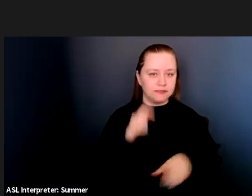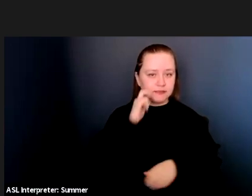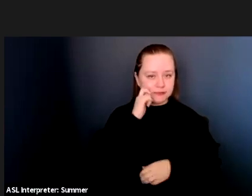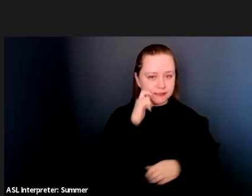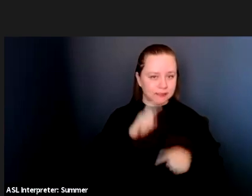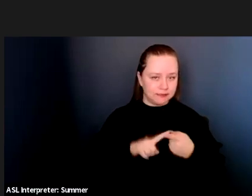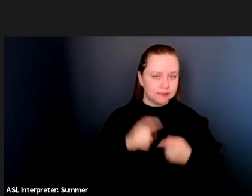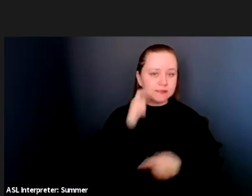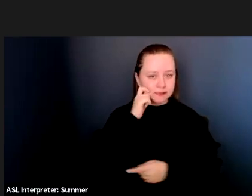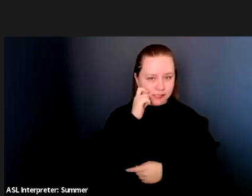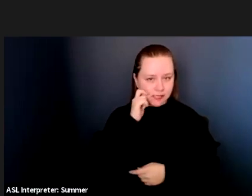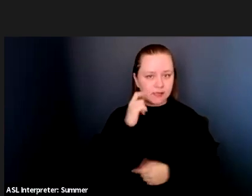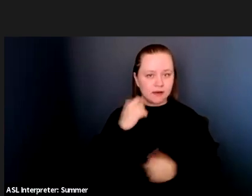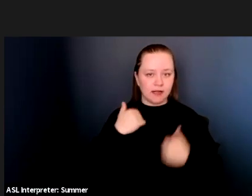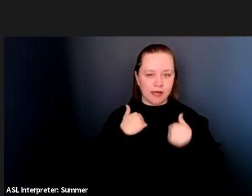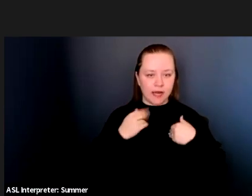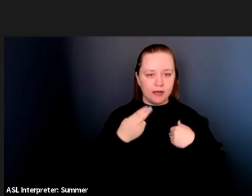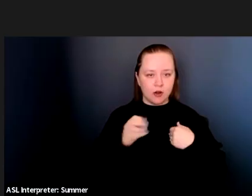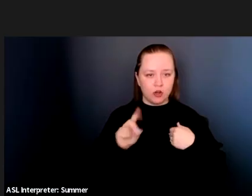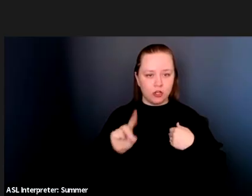so we would both be warm and we would both be